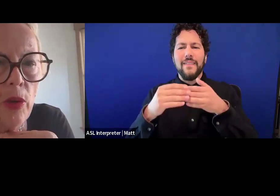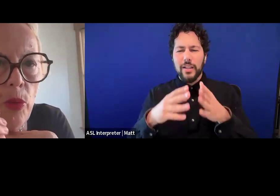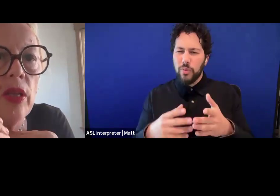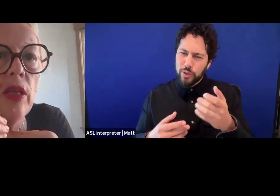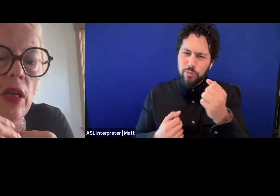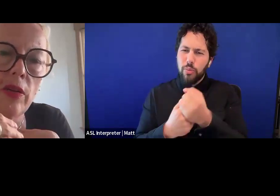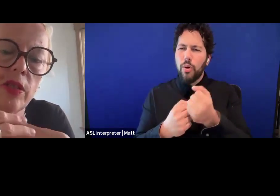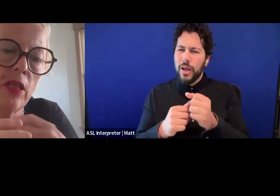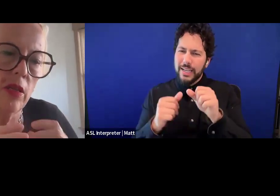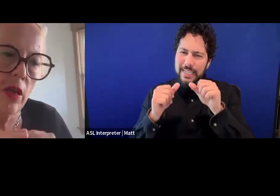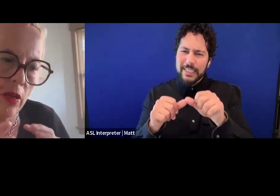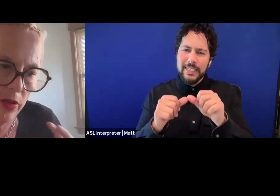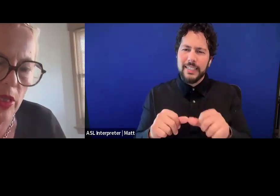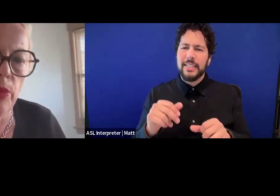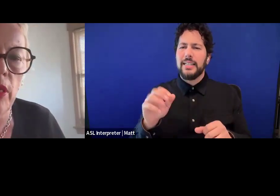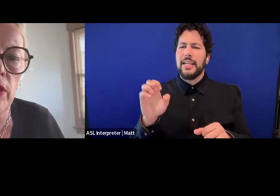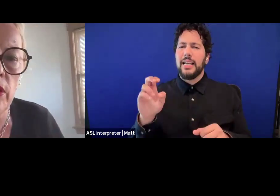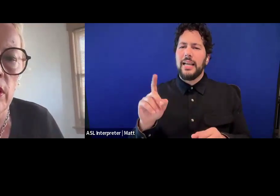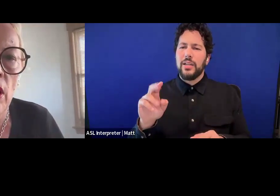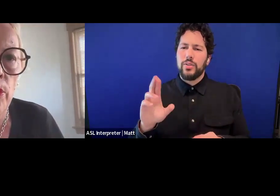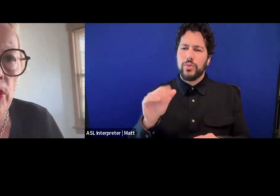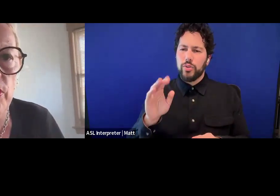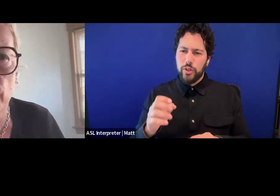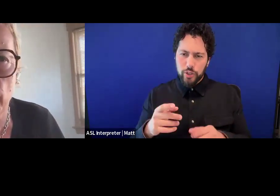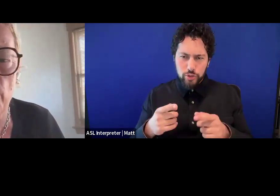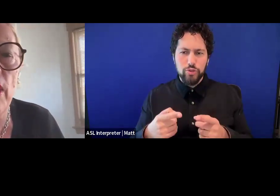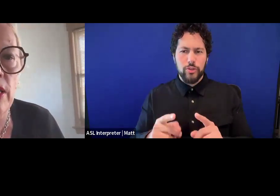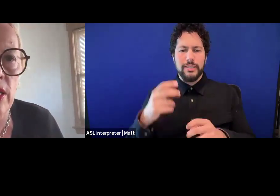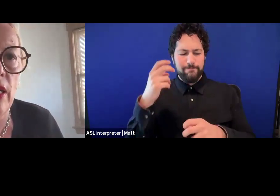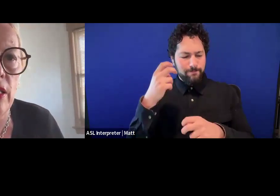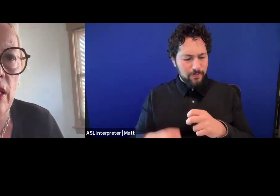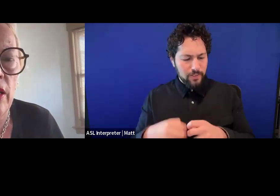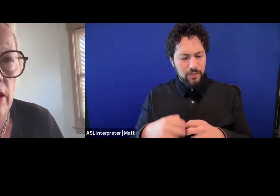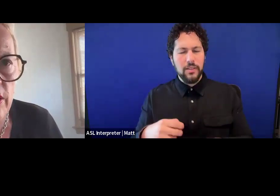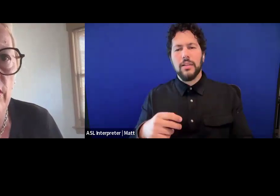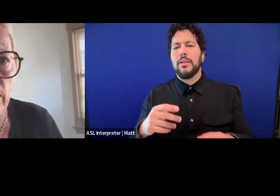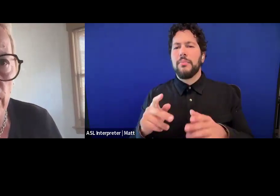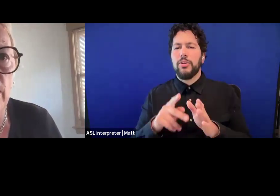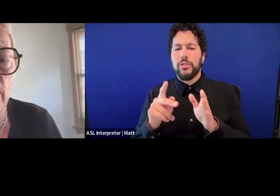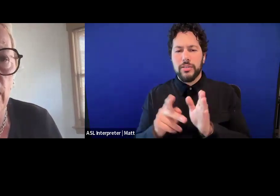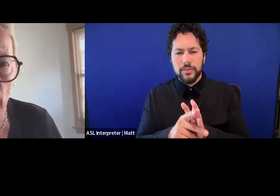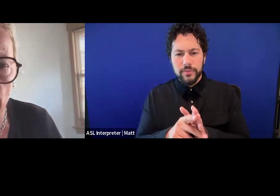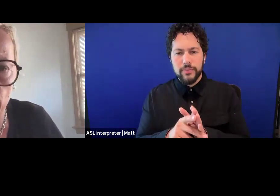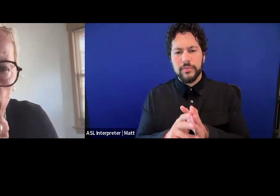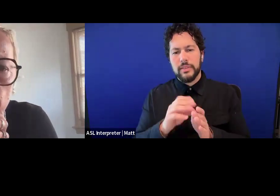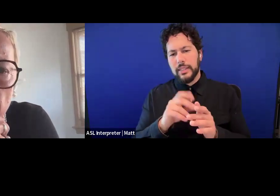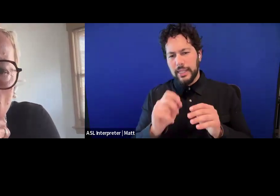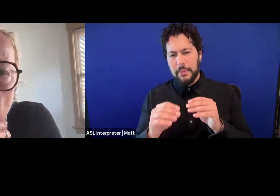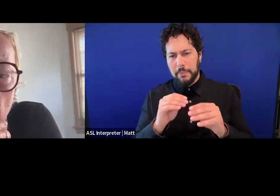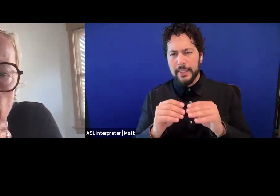Within hostile periods, but also that can maintain these authentic aims.